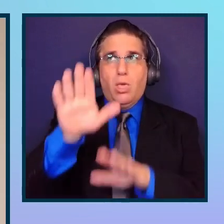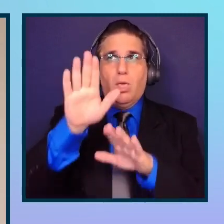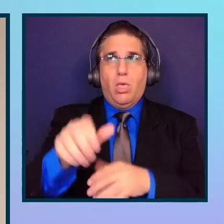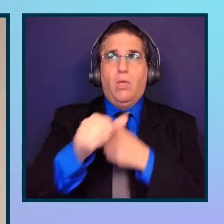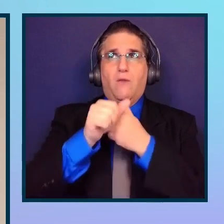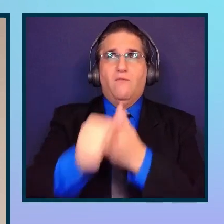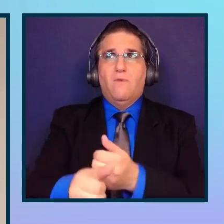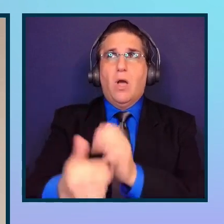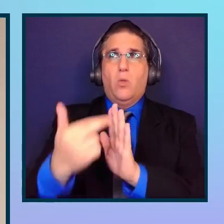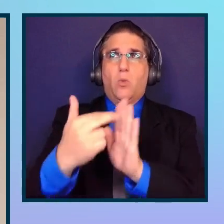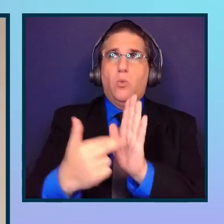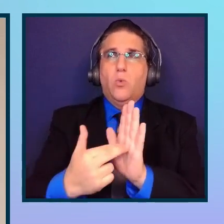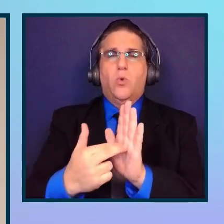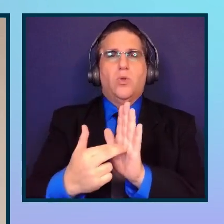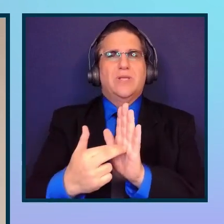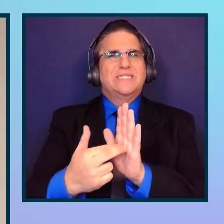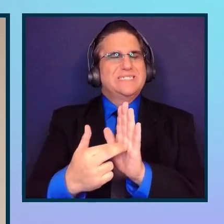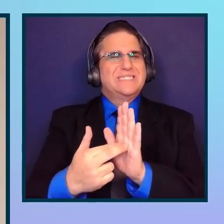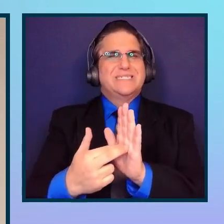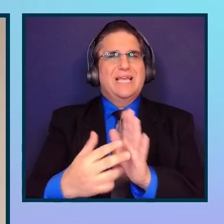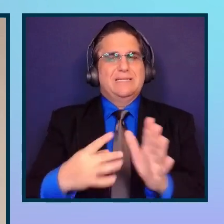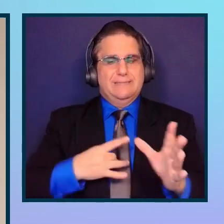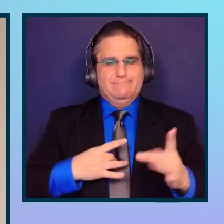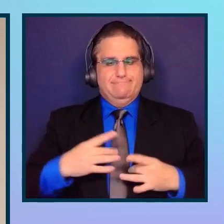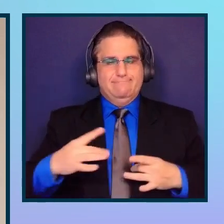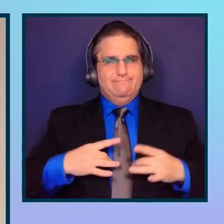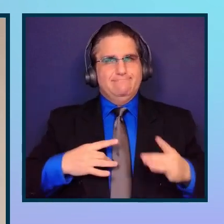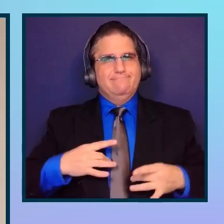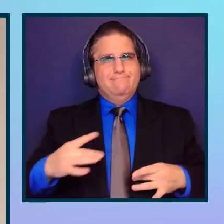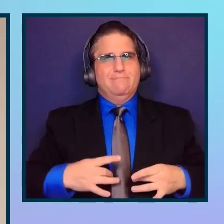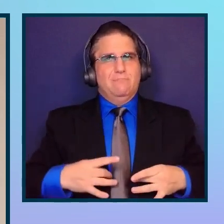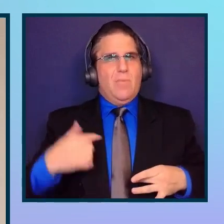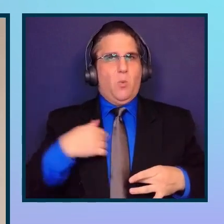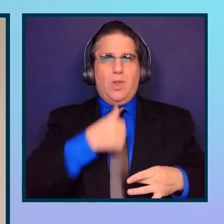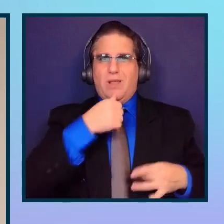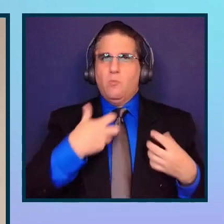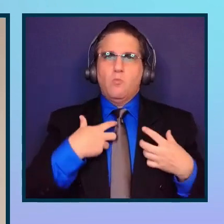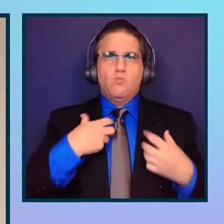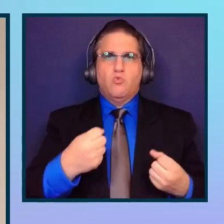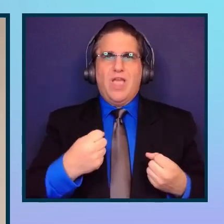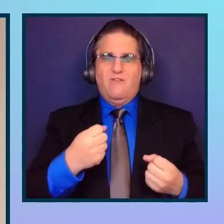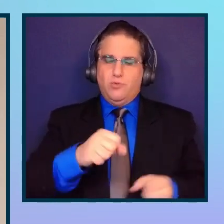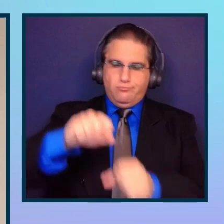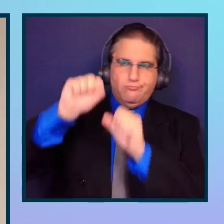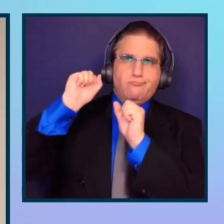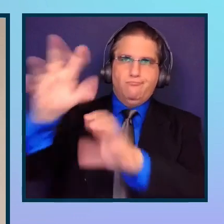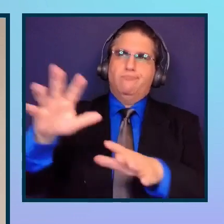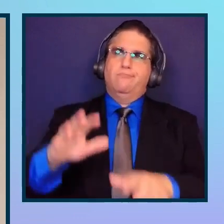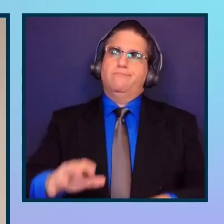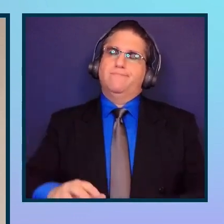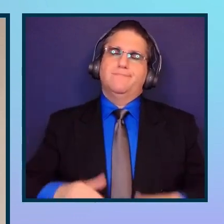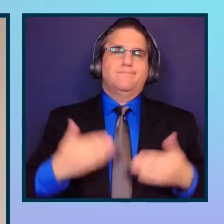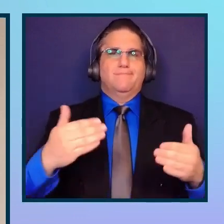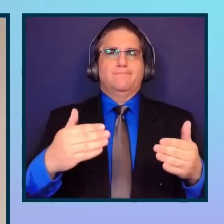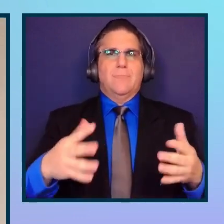and I think we lack a courage to do the big scary thing, right to author the problems. And so, you know,